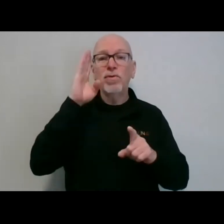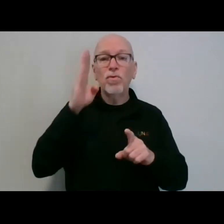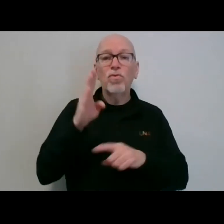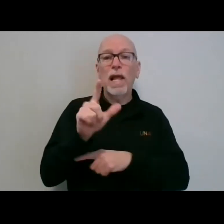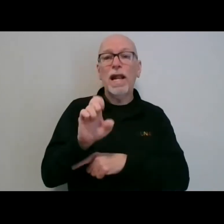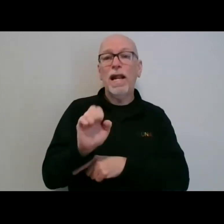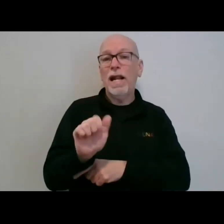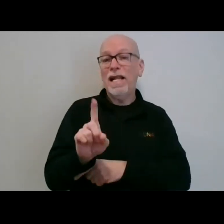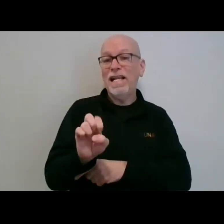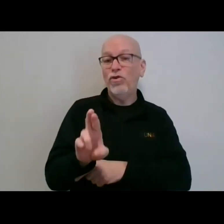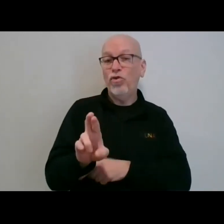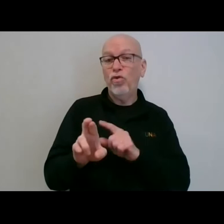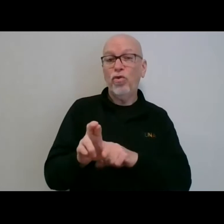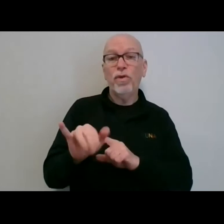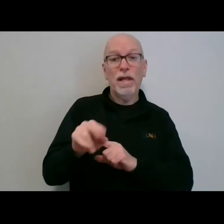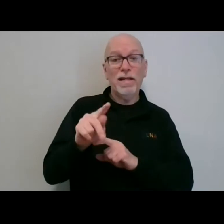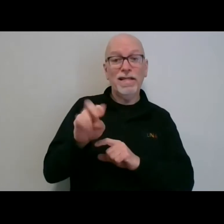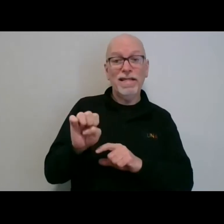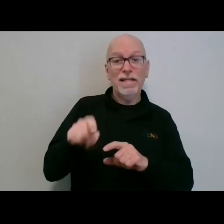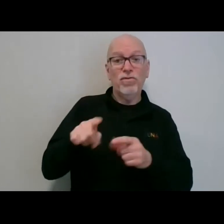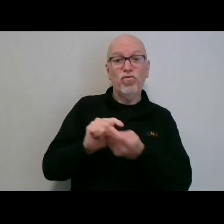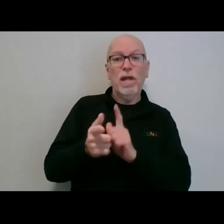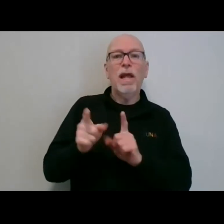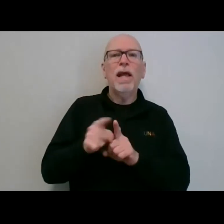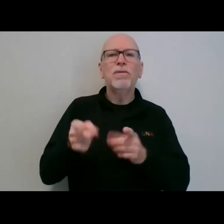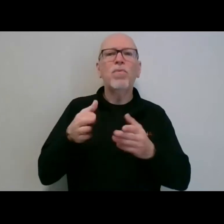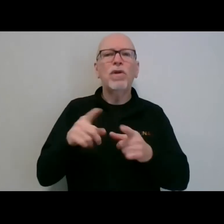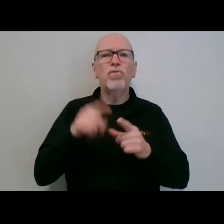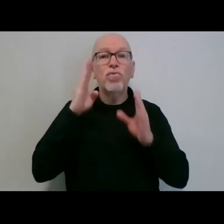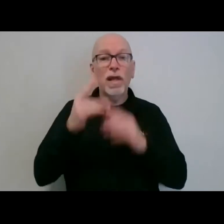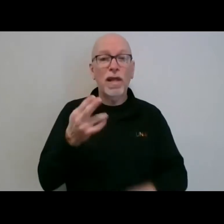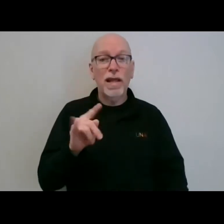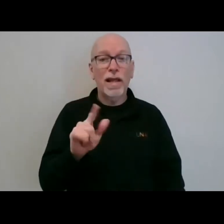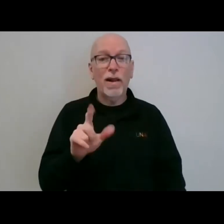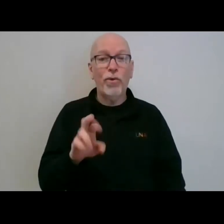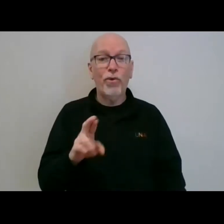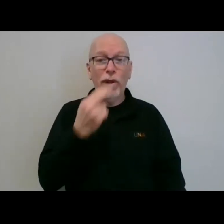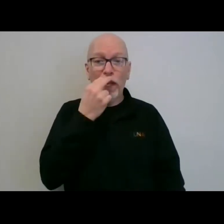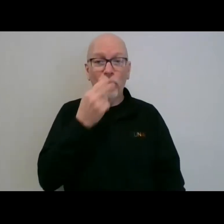which the MT translated as a way to greet Hitler. That would have been a disaster